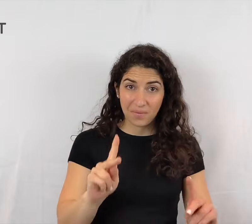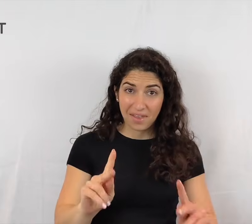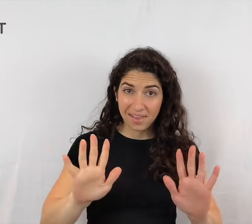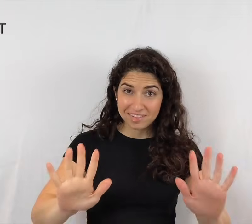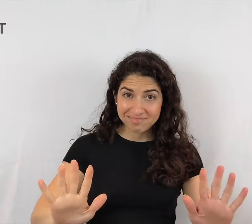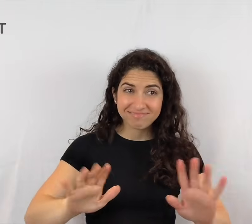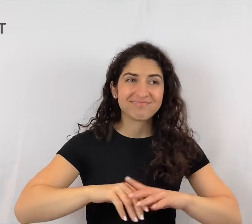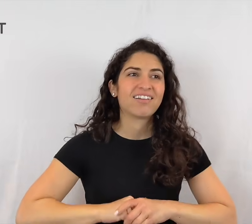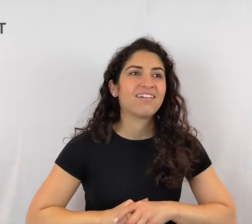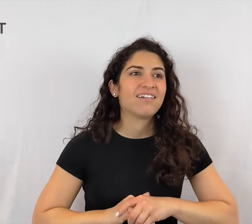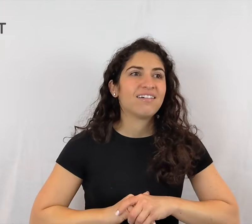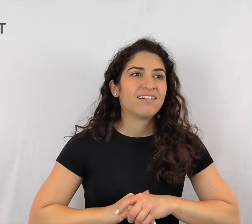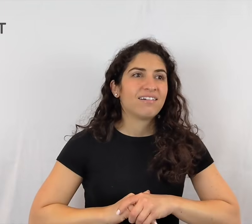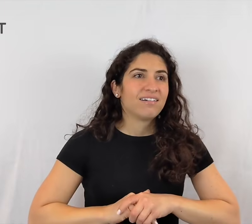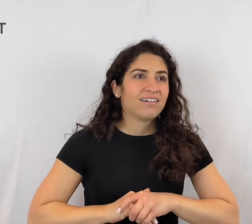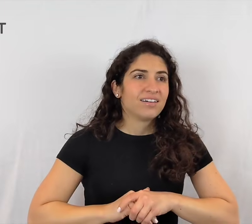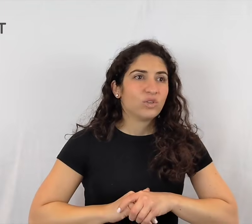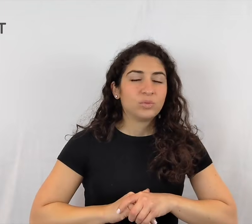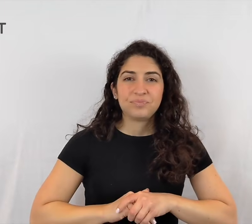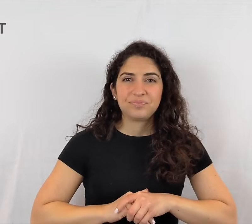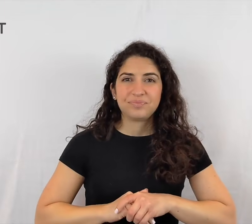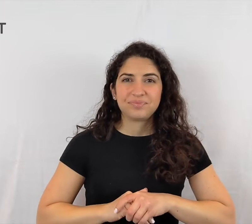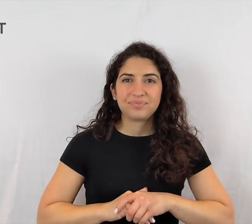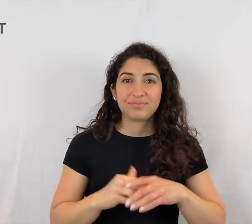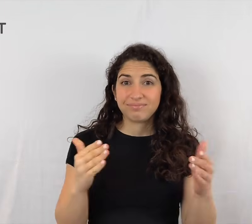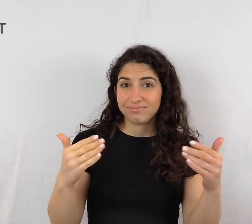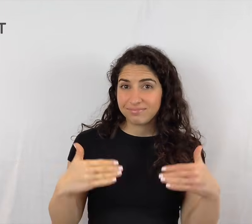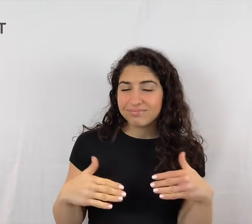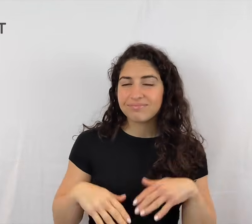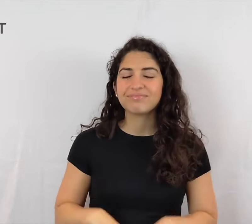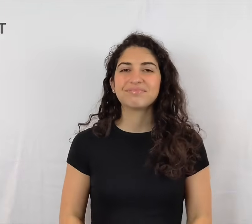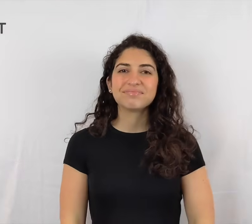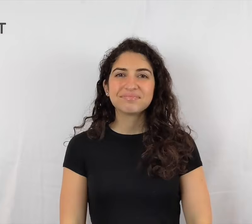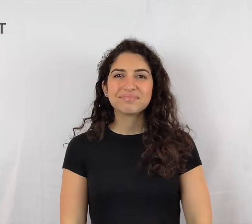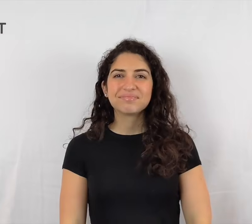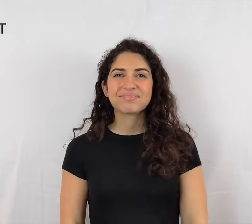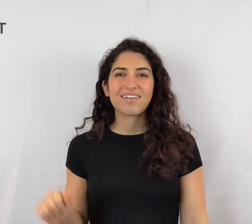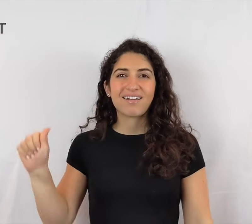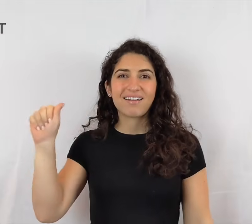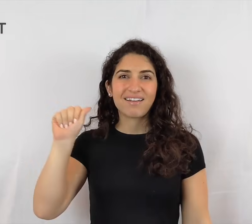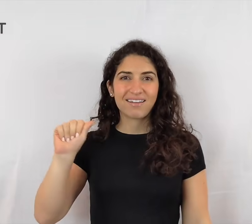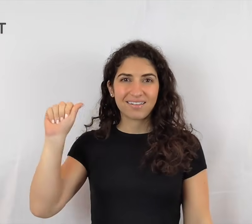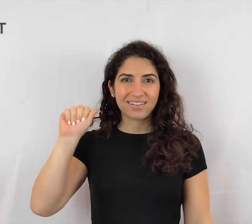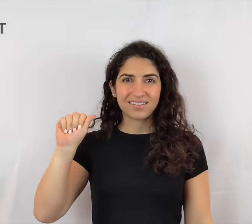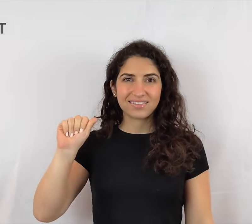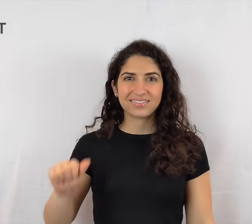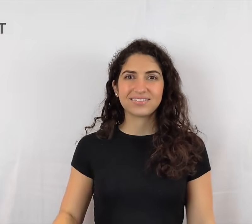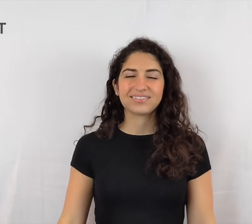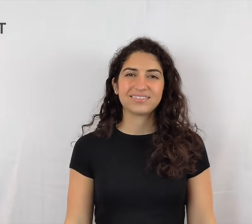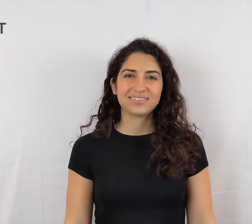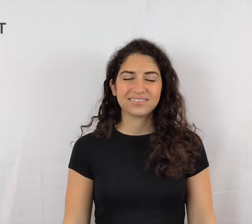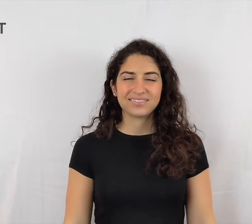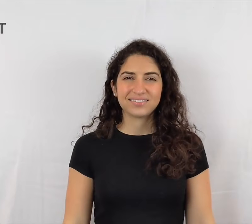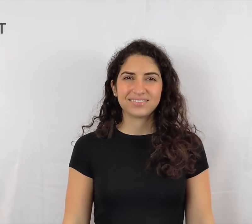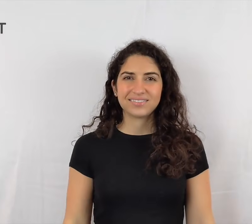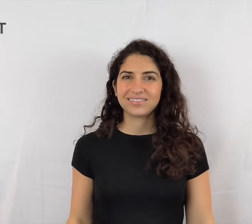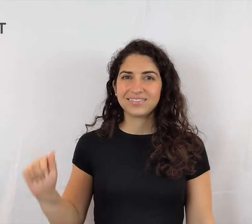Okay? All right. Next is aunt or aunt.